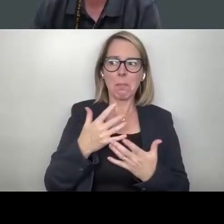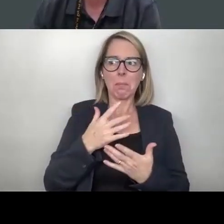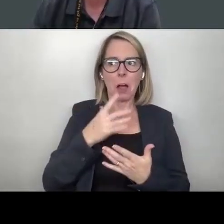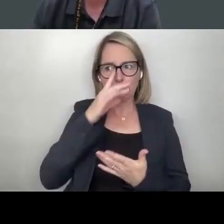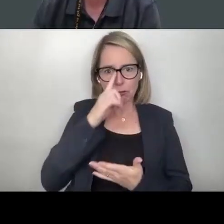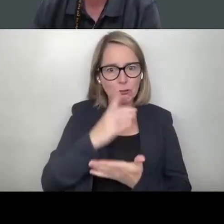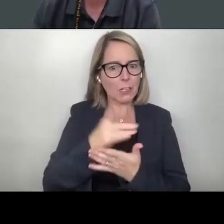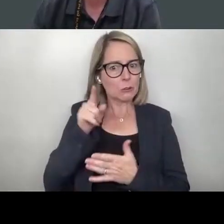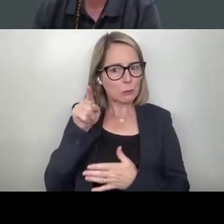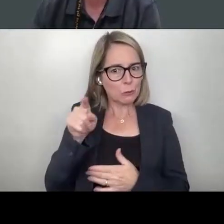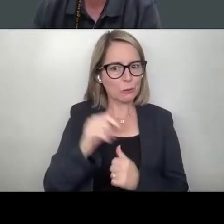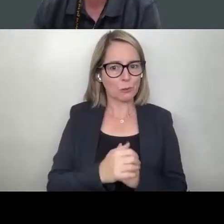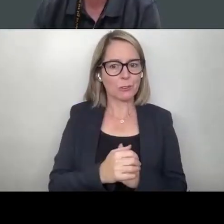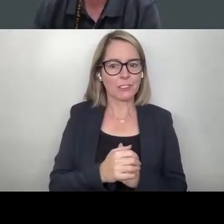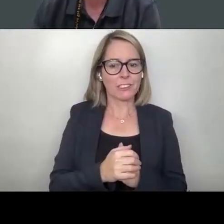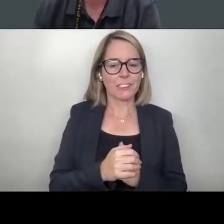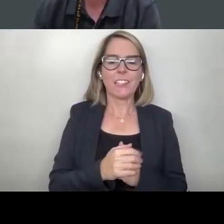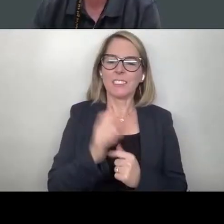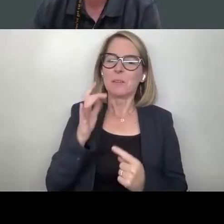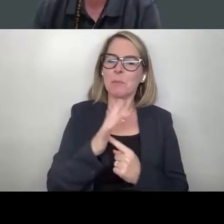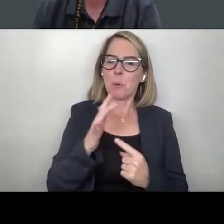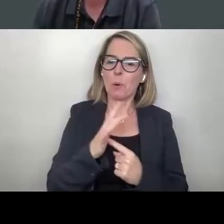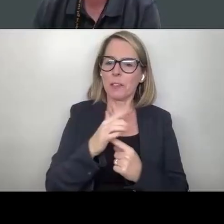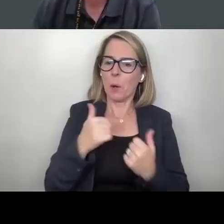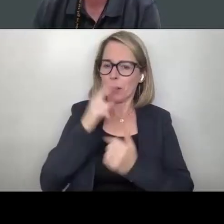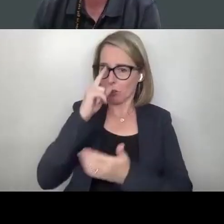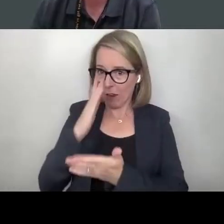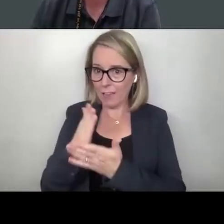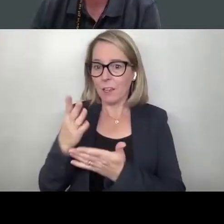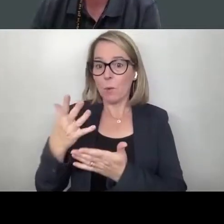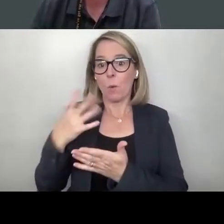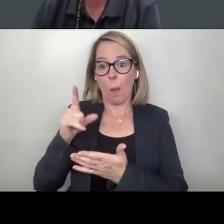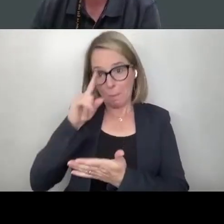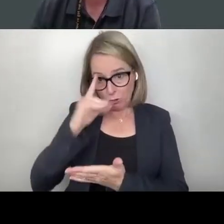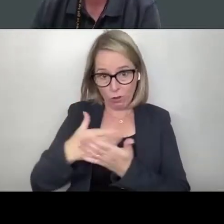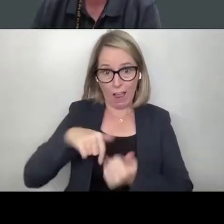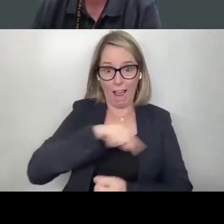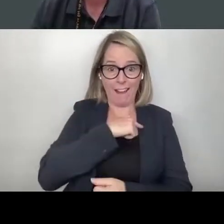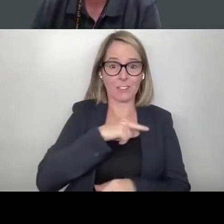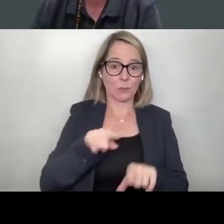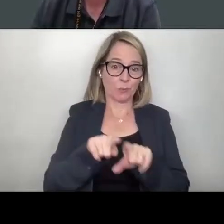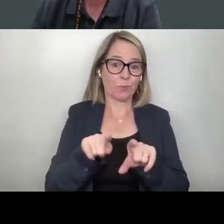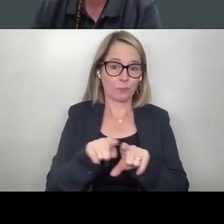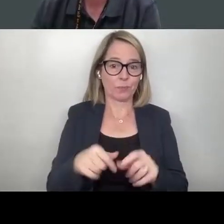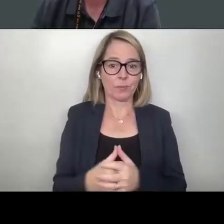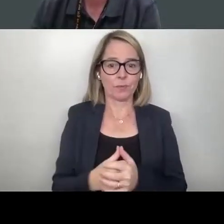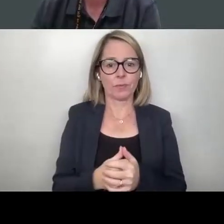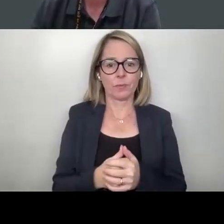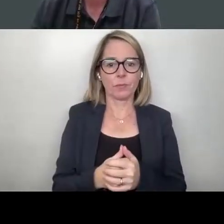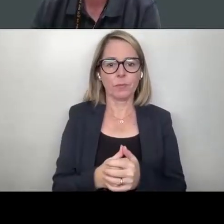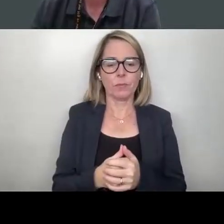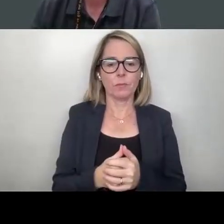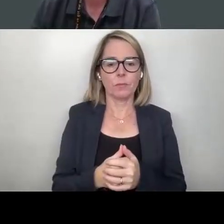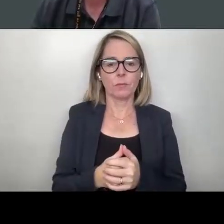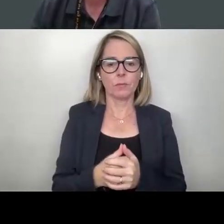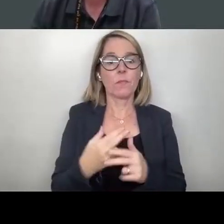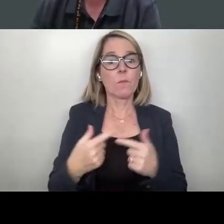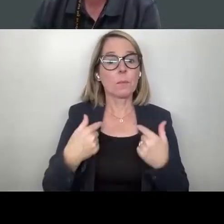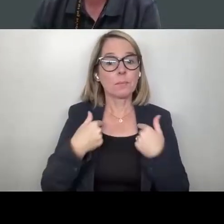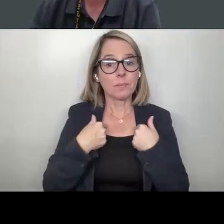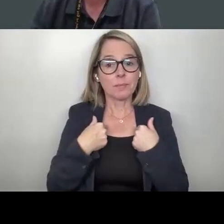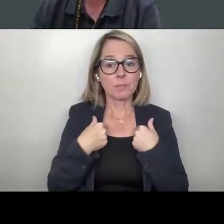that the professionals have trust in you. And for myself specifically, having a disability myself,